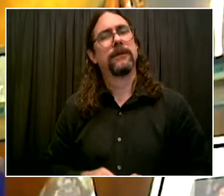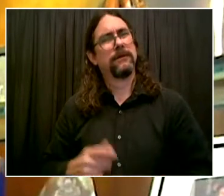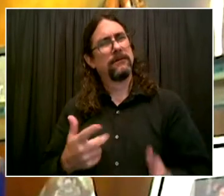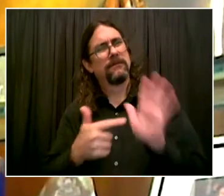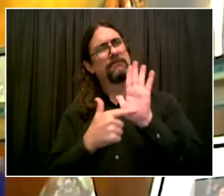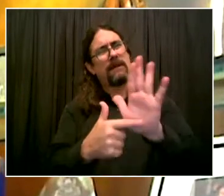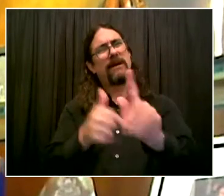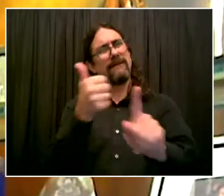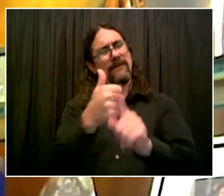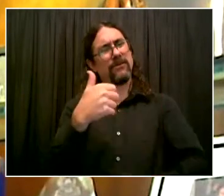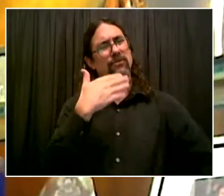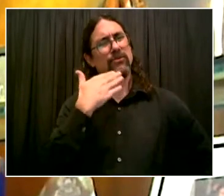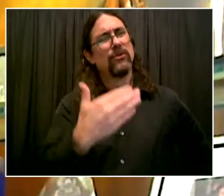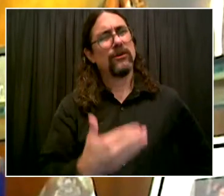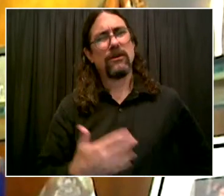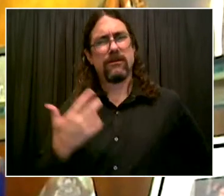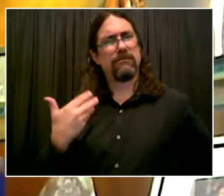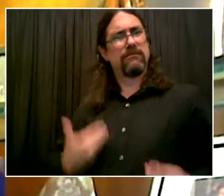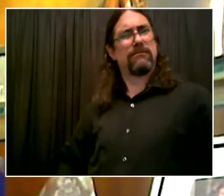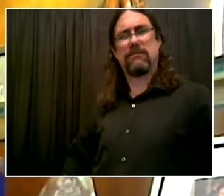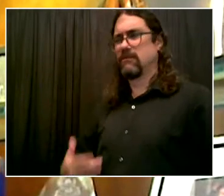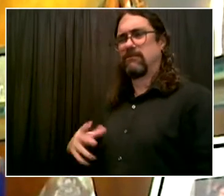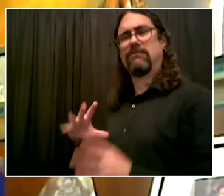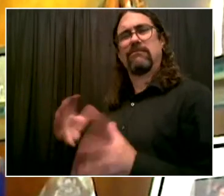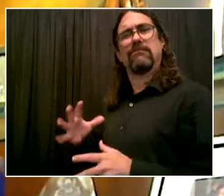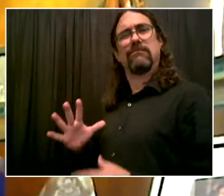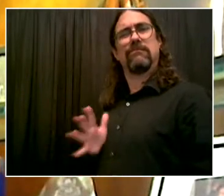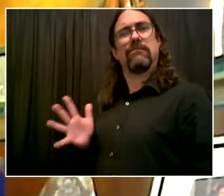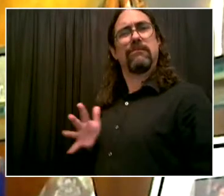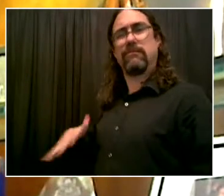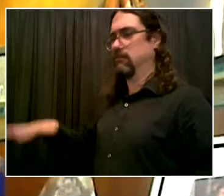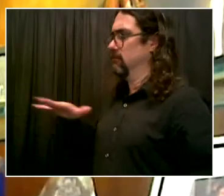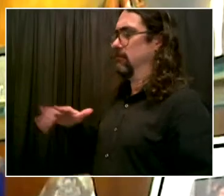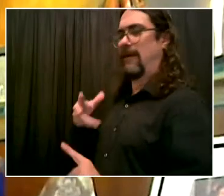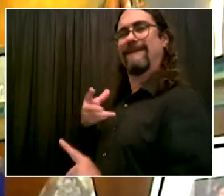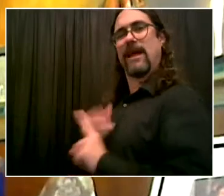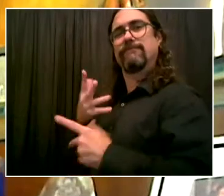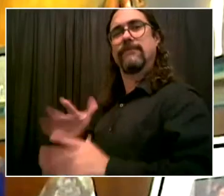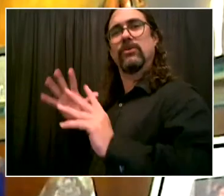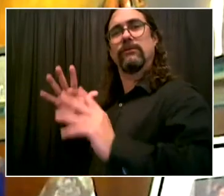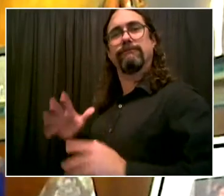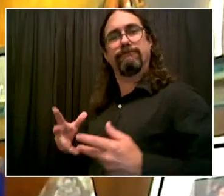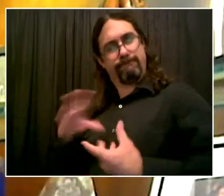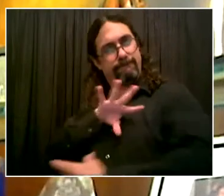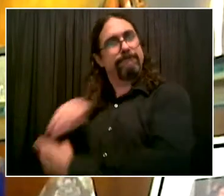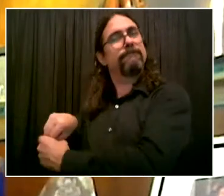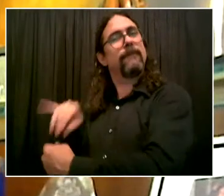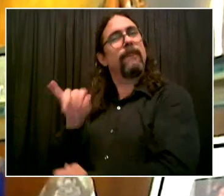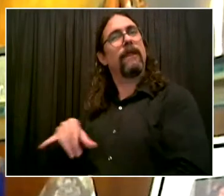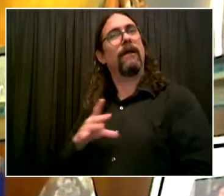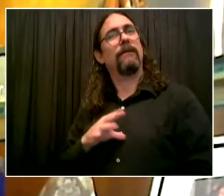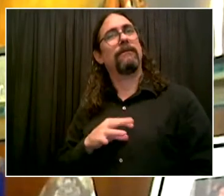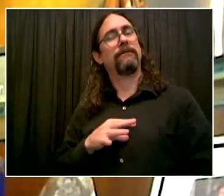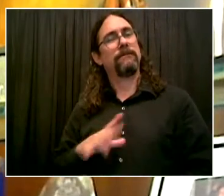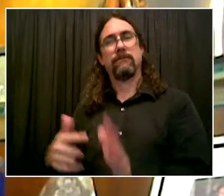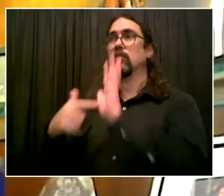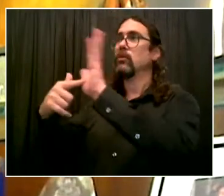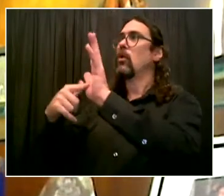EAR VACCINATED THAT YOU ARE AMBASSADORS. YOU NEED TO SPREAD THE WORD THAT YOU WERE